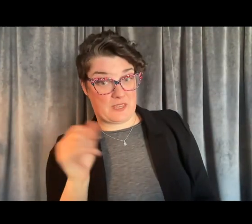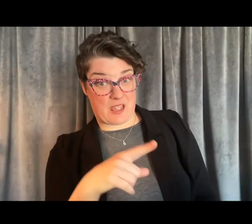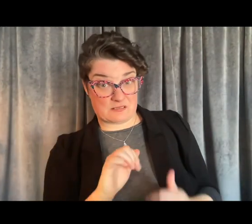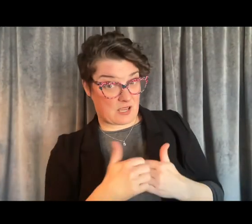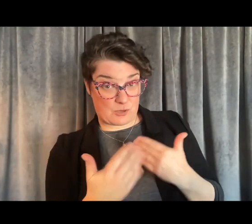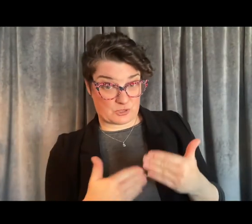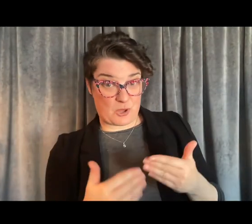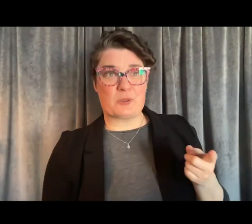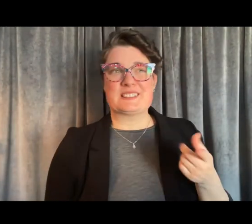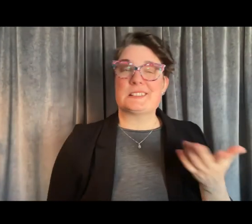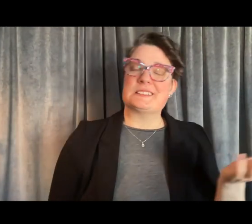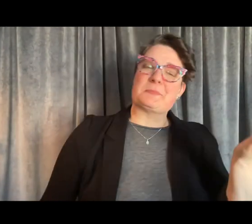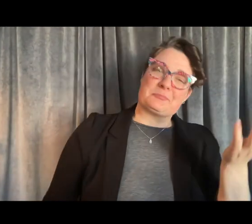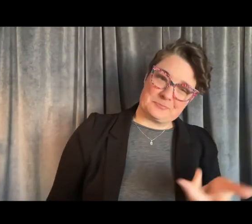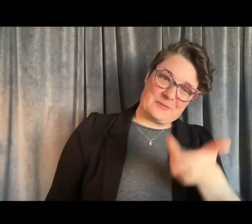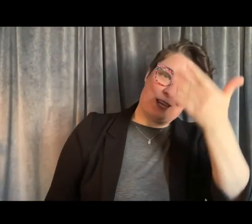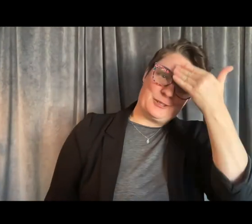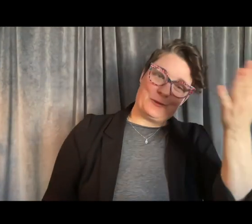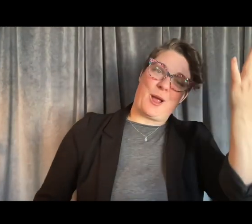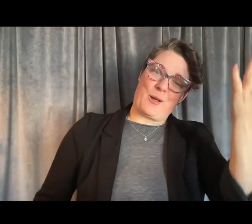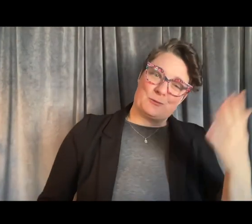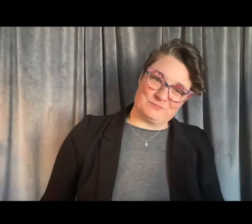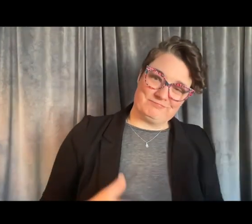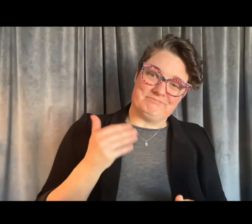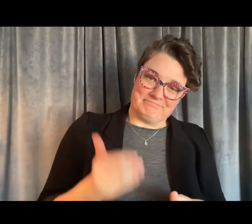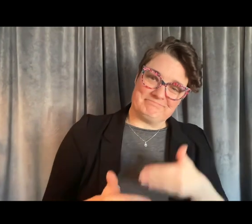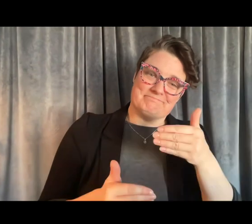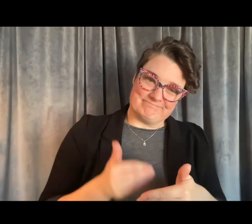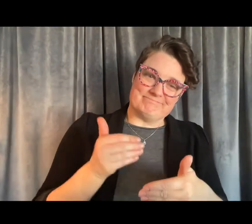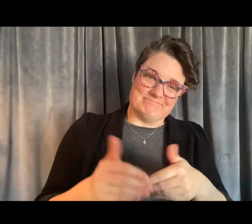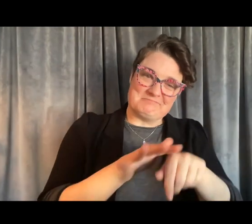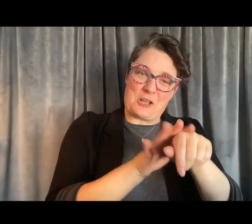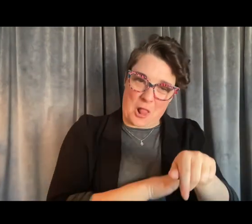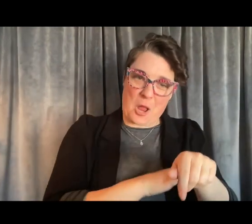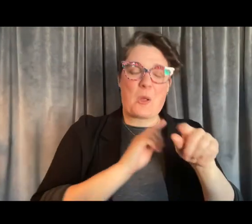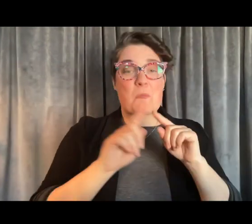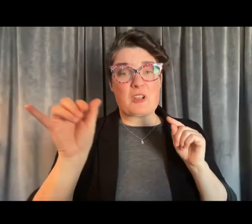? Socket: Oh, you know, slowly, but you know, but also it's going, it's